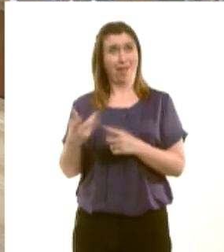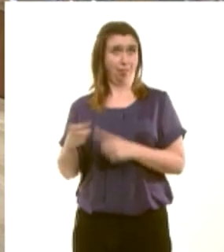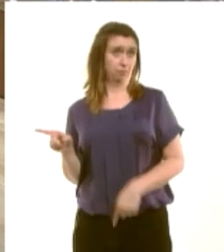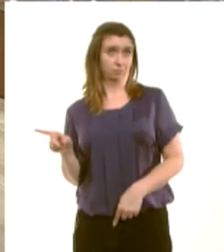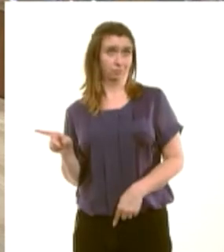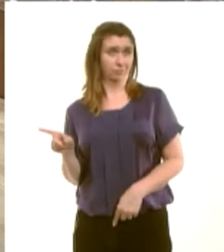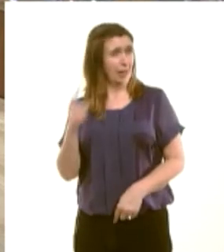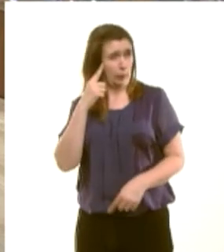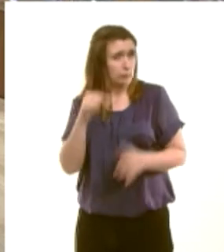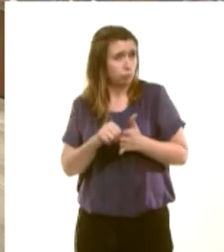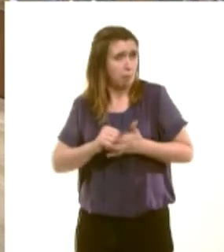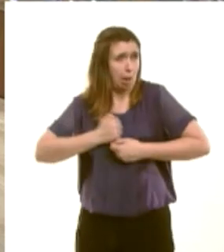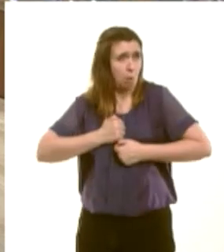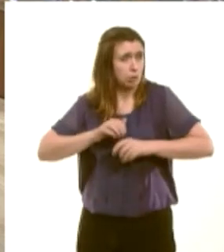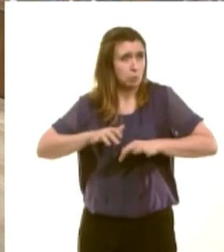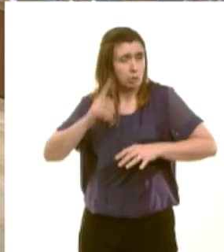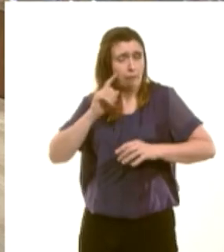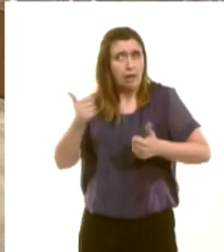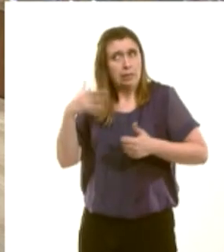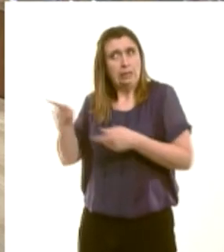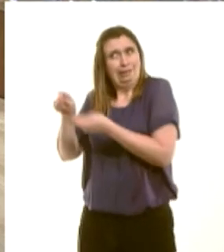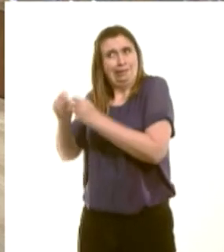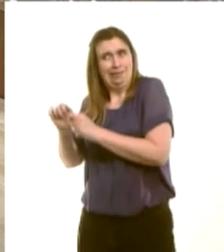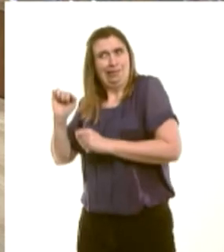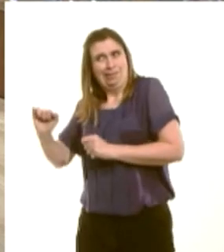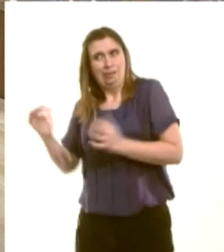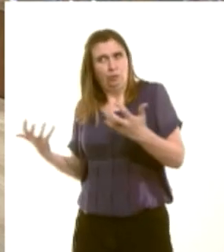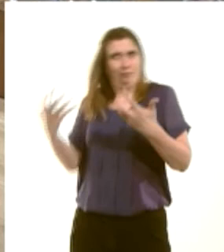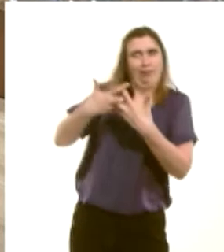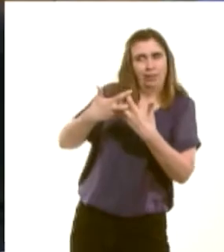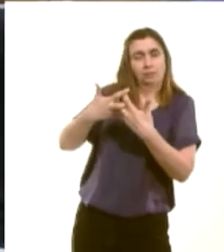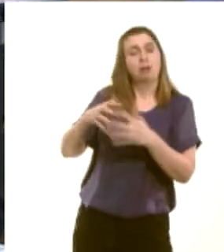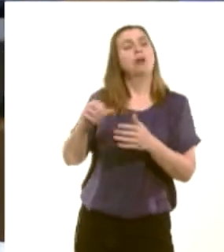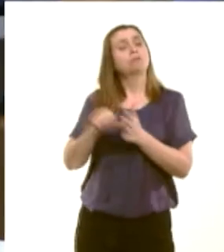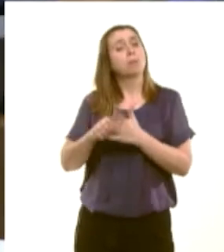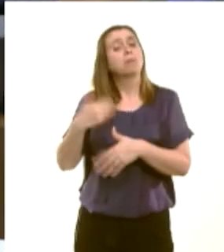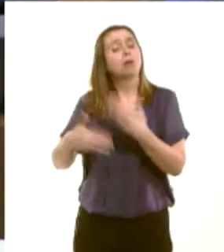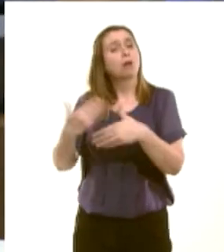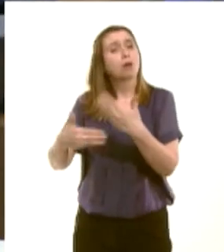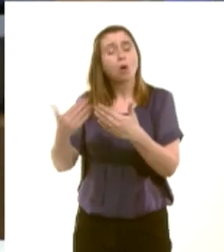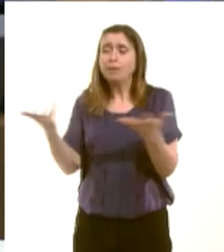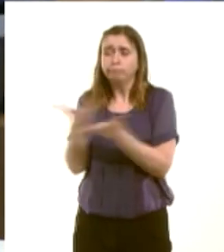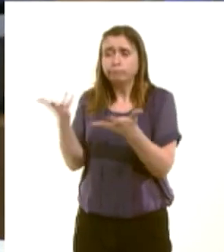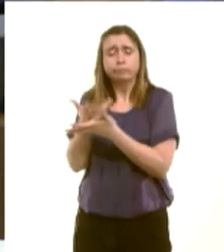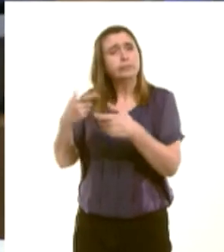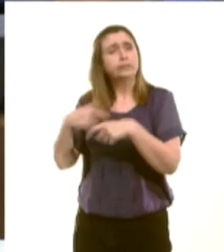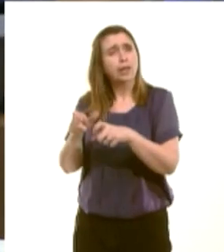than on our side, but the discussions are ongoing, and any issues that the Westminster